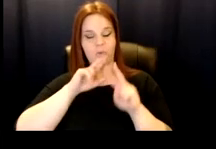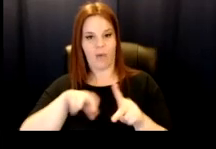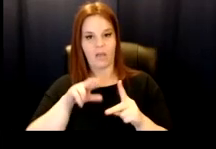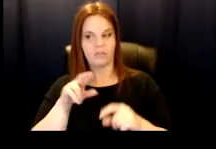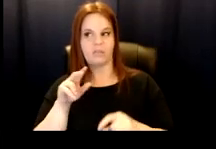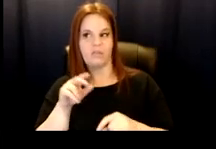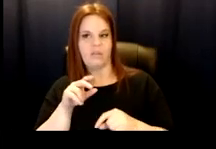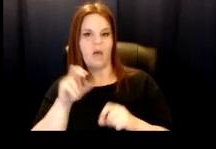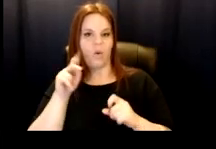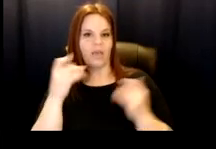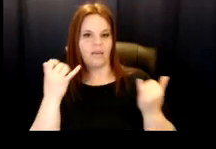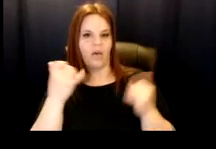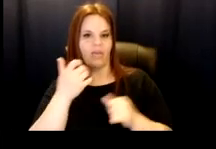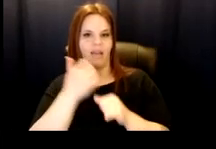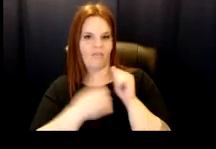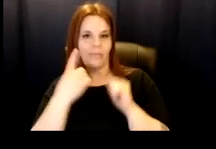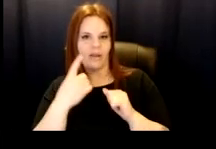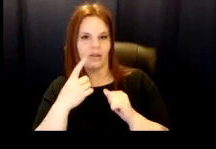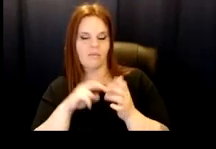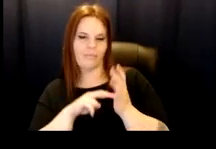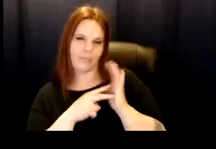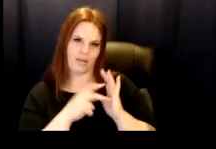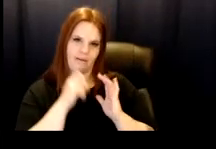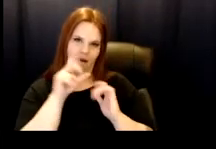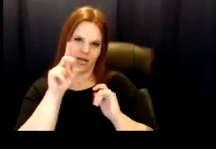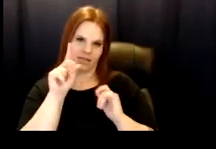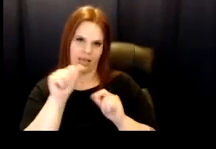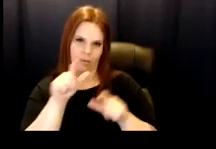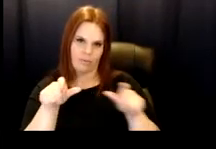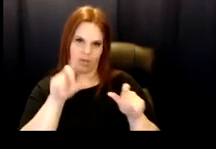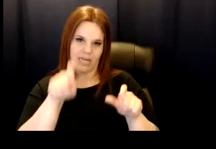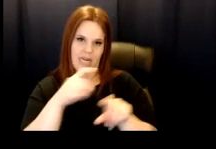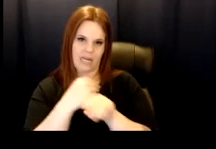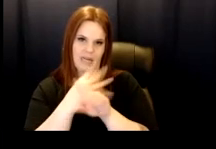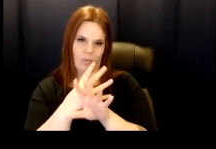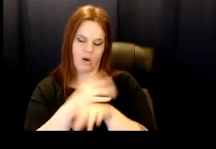and by that we mean nondisabled people, need telework you will make it happen. We see that.